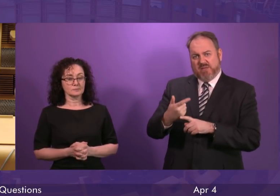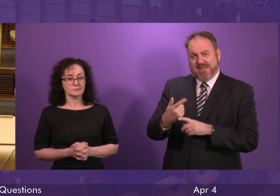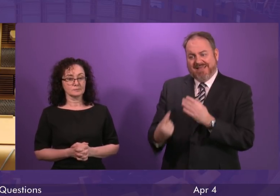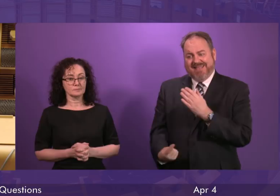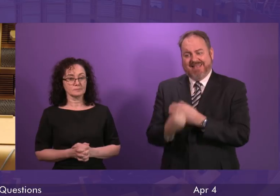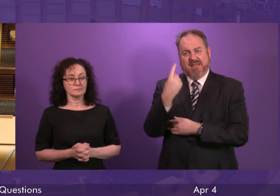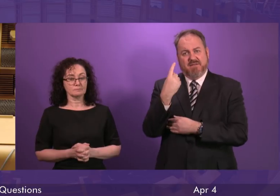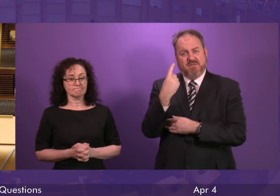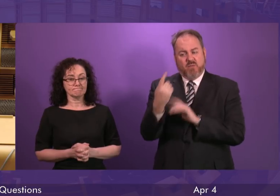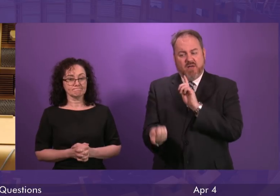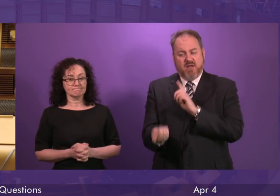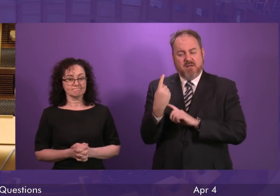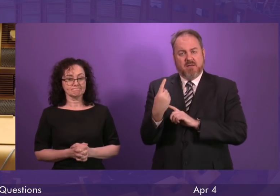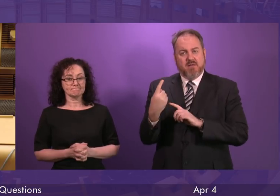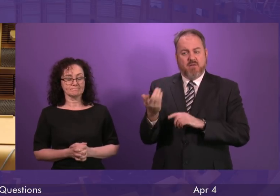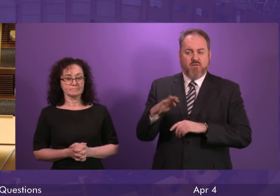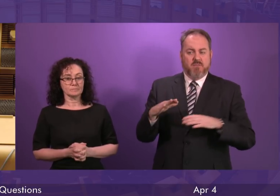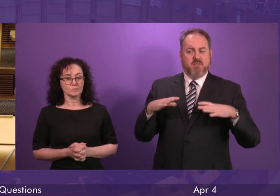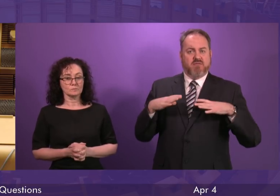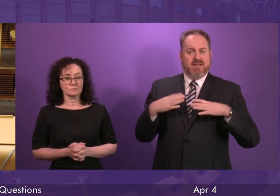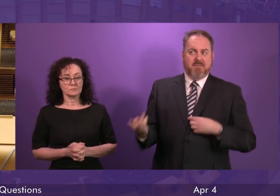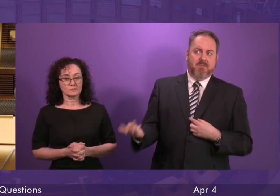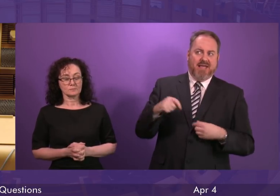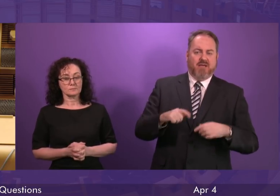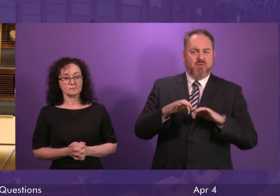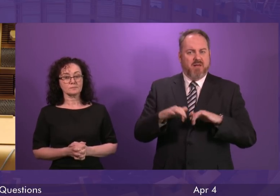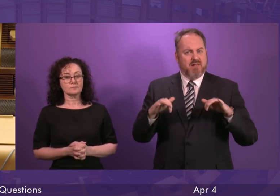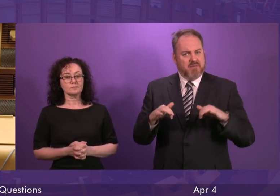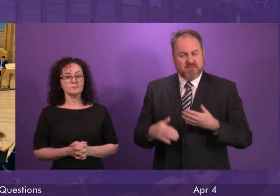in the event of a recall in light of the no-deal Brexit possibility?